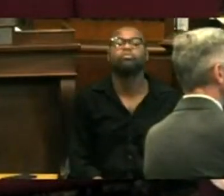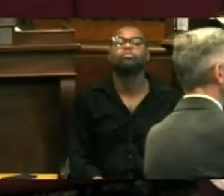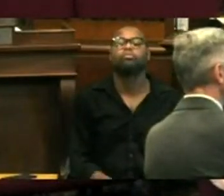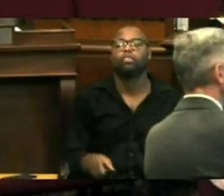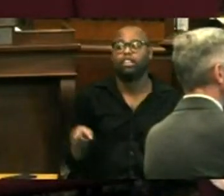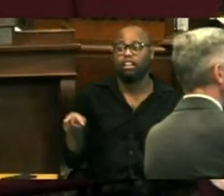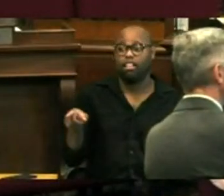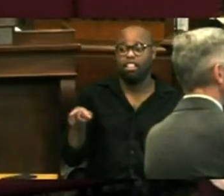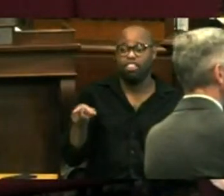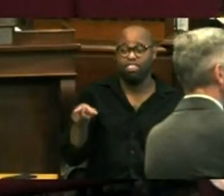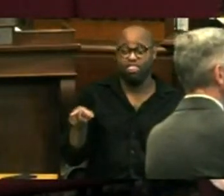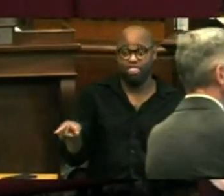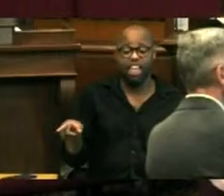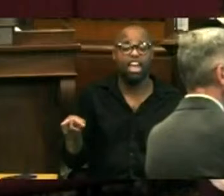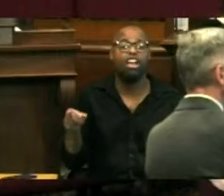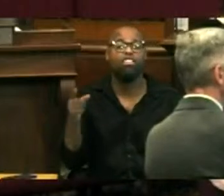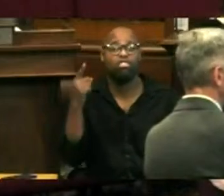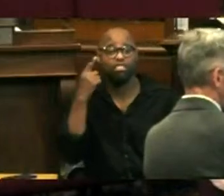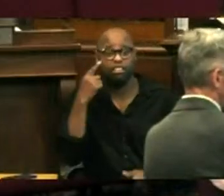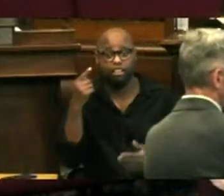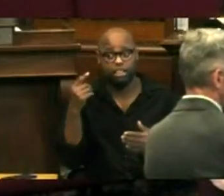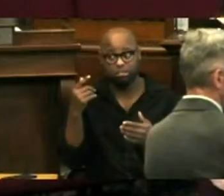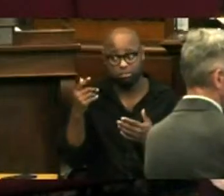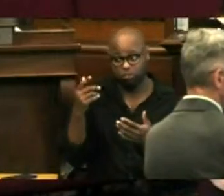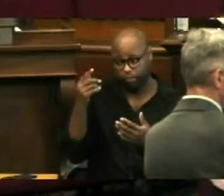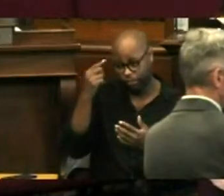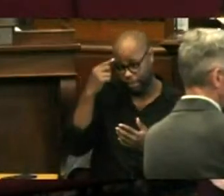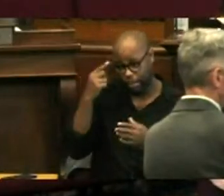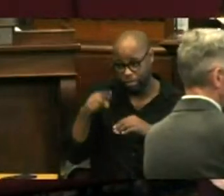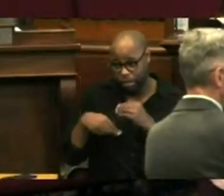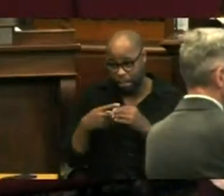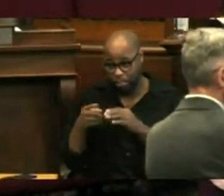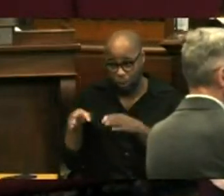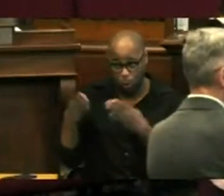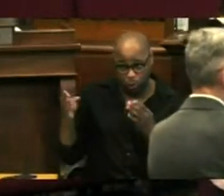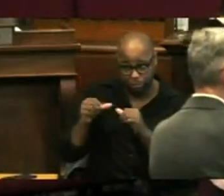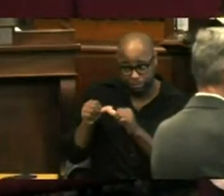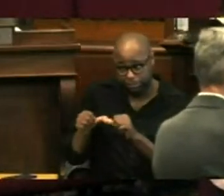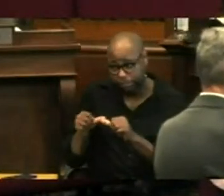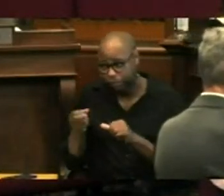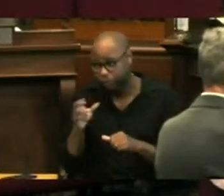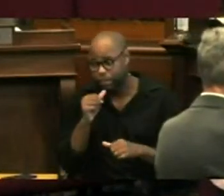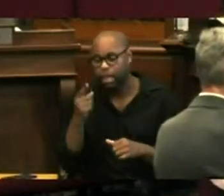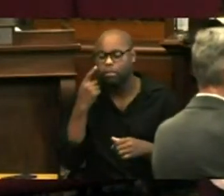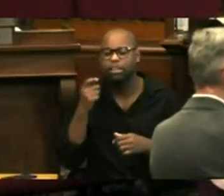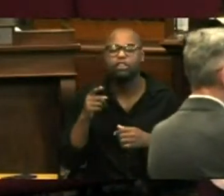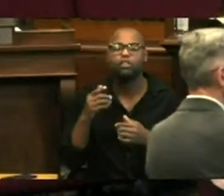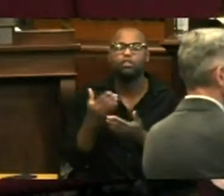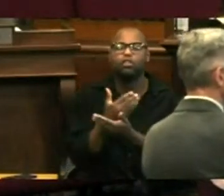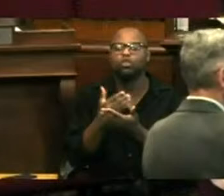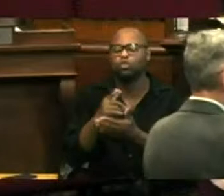filtration. They are seriously